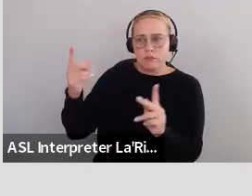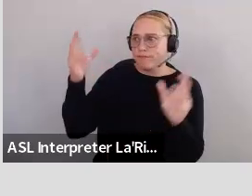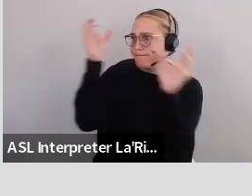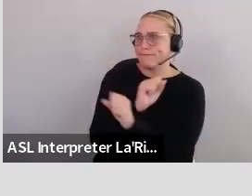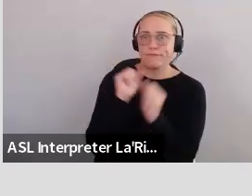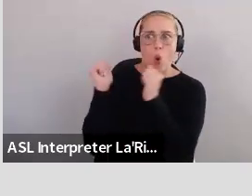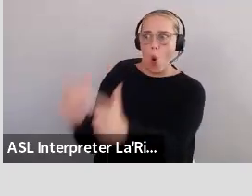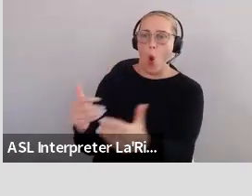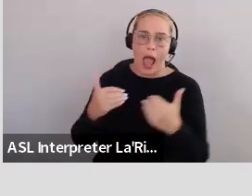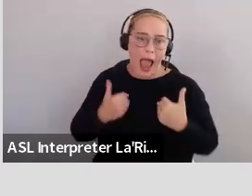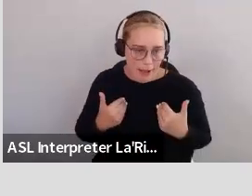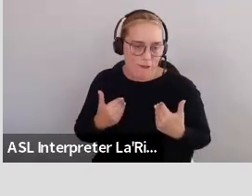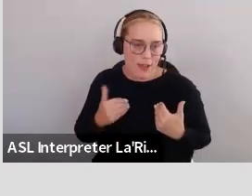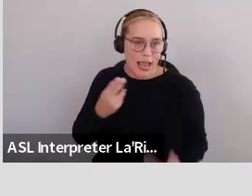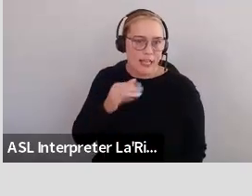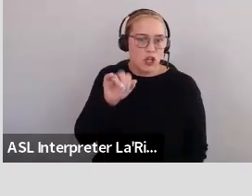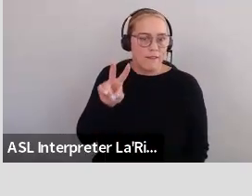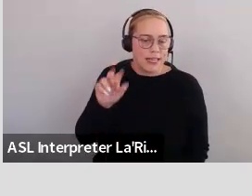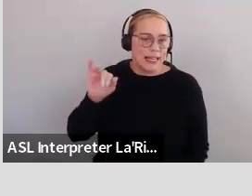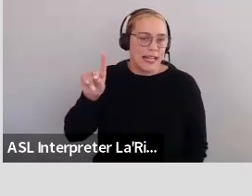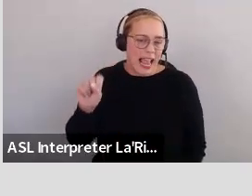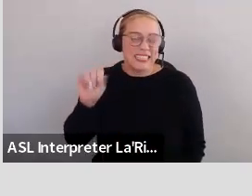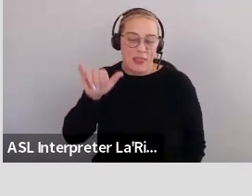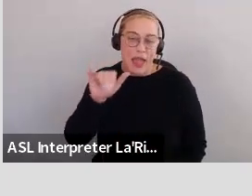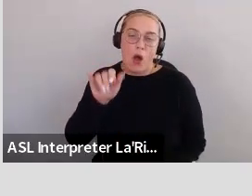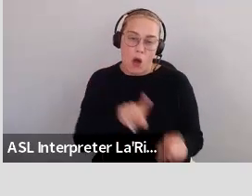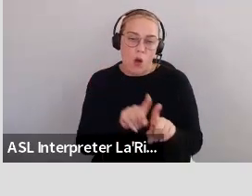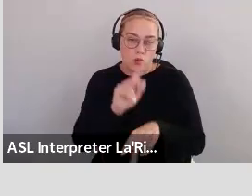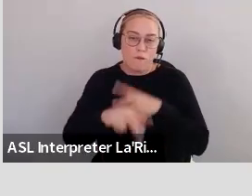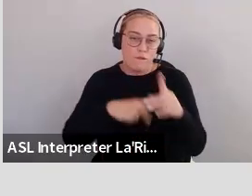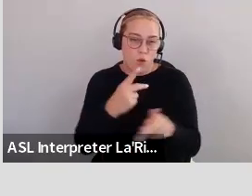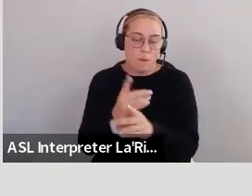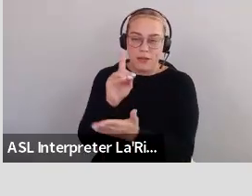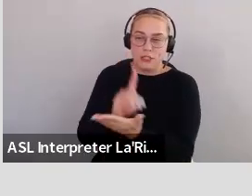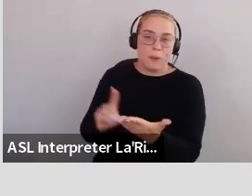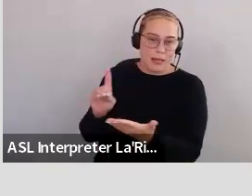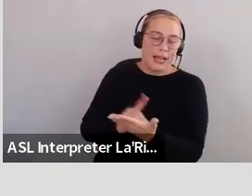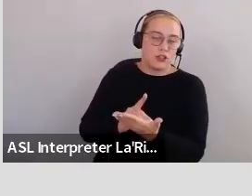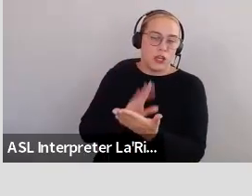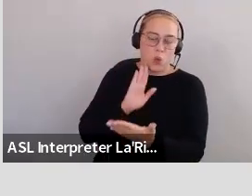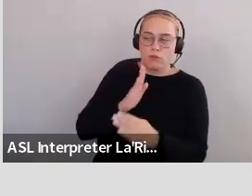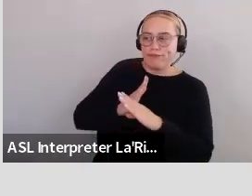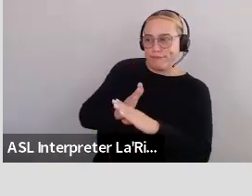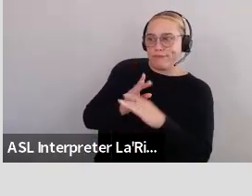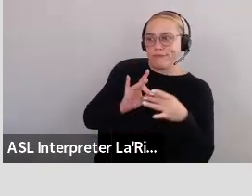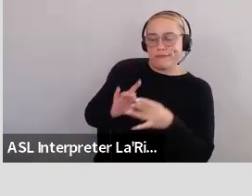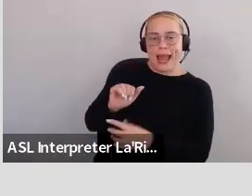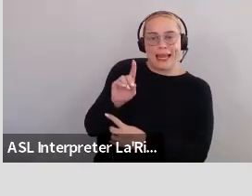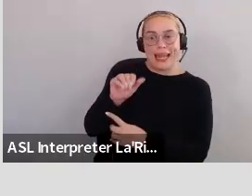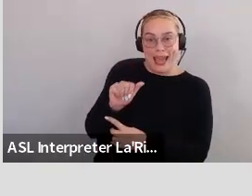and they knew the associated with other gay people and the assumed all gay people have HIV and AIDS. That would also be a form of this termination